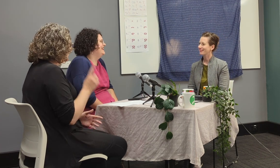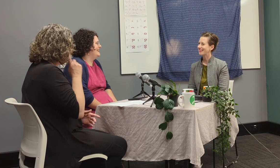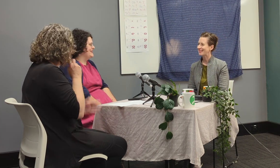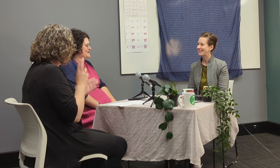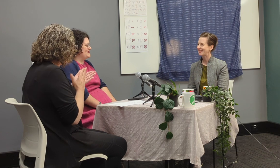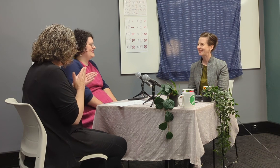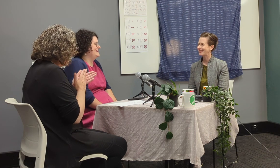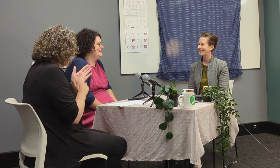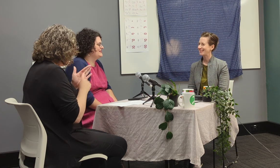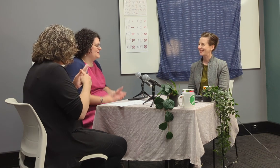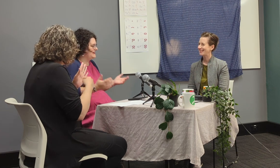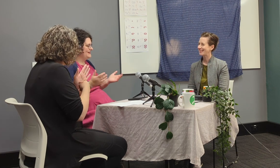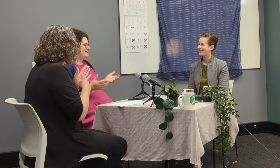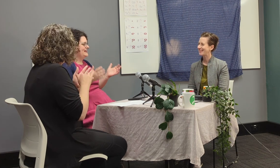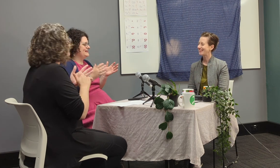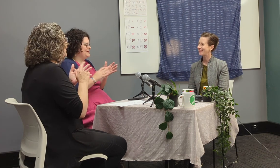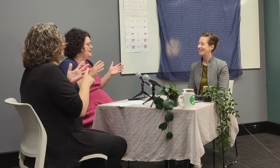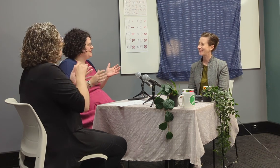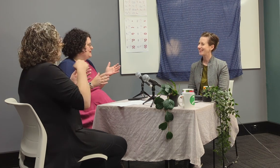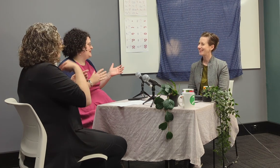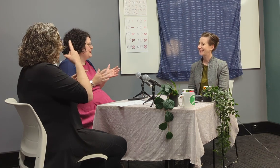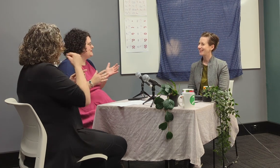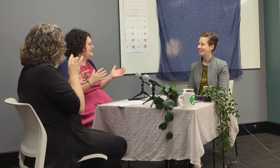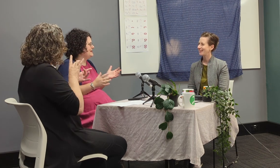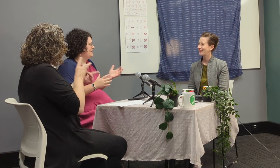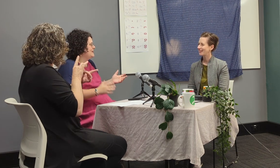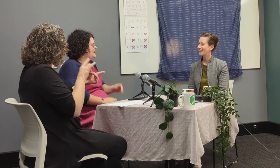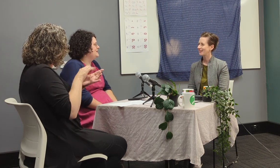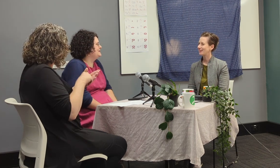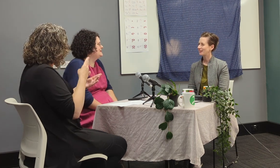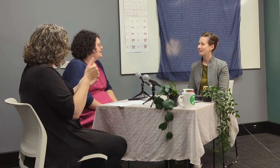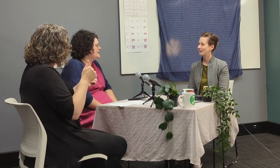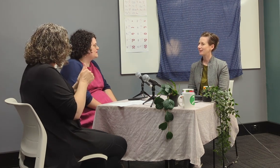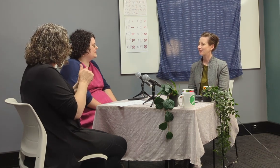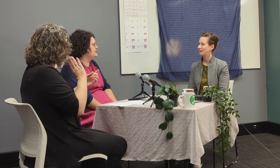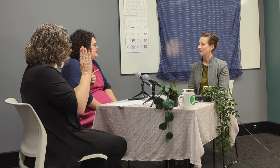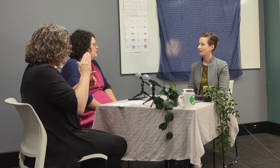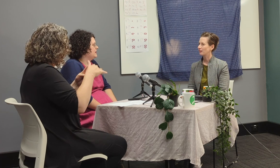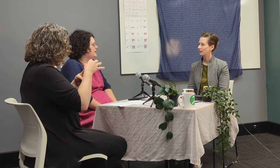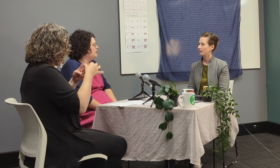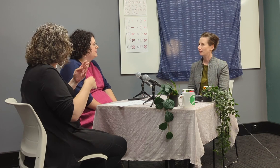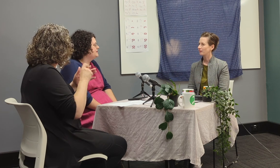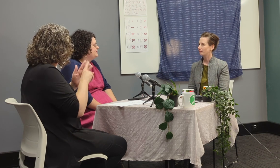G: That sounds neat. We can link to some of the papers and stuff that are about these various projects if people